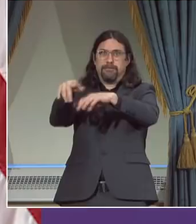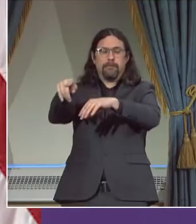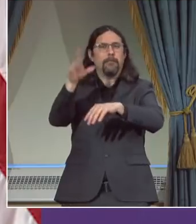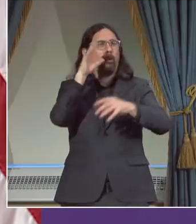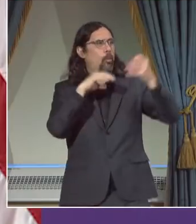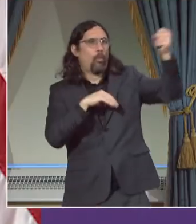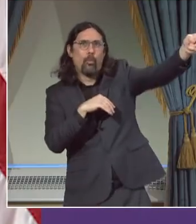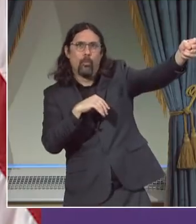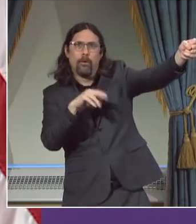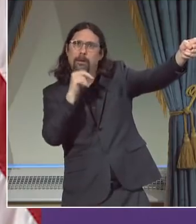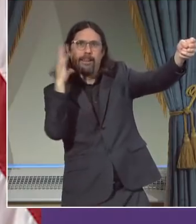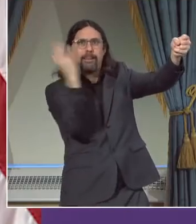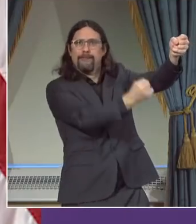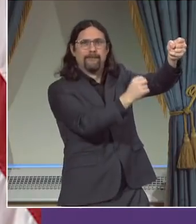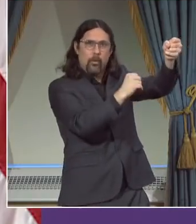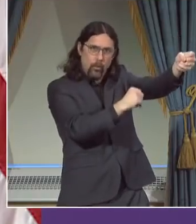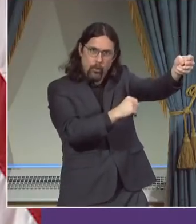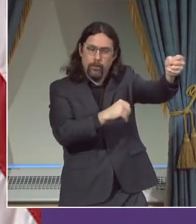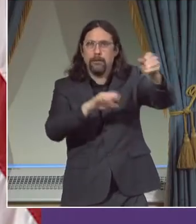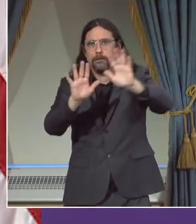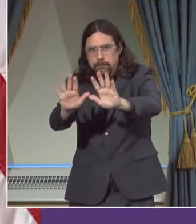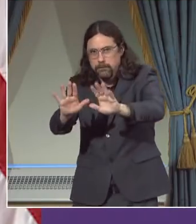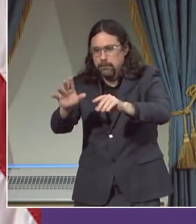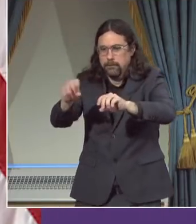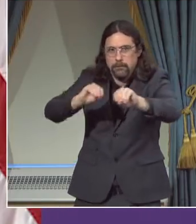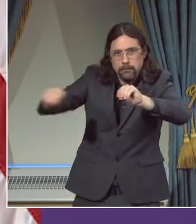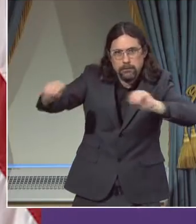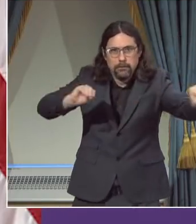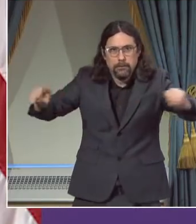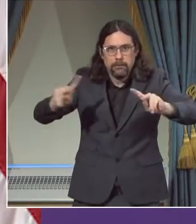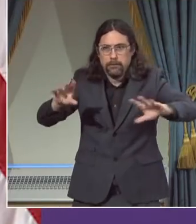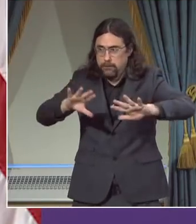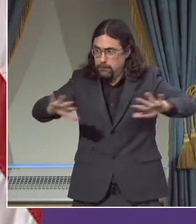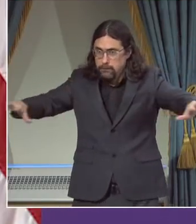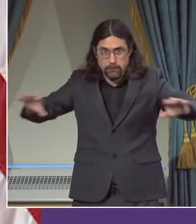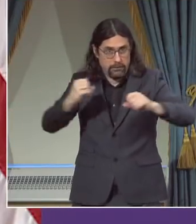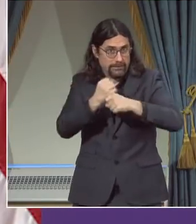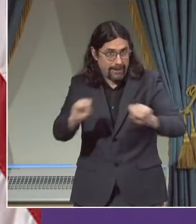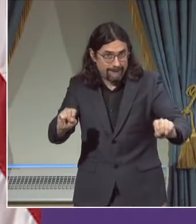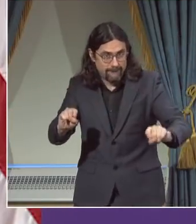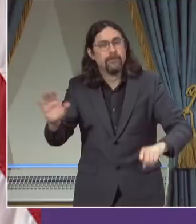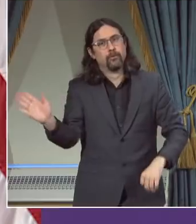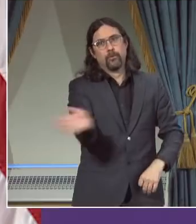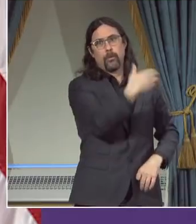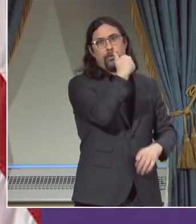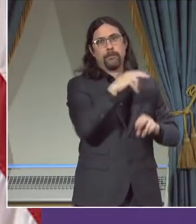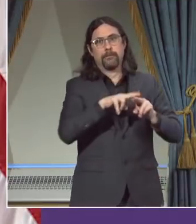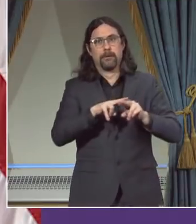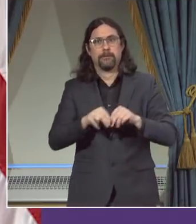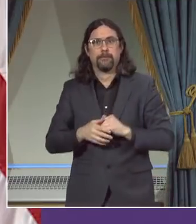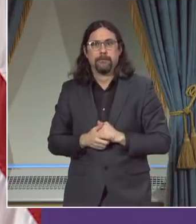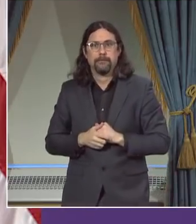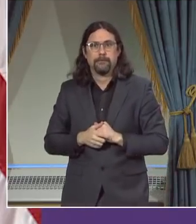CROWDING. AND OBVIOUSLY THE INFORMATION IS CRUCIAL TOO TO UNDERSTAND WHY T'IS PPHAENING AND WHAT ADJUSTMENTS THE